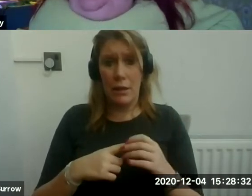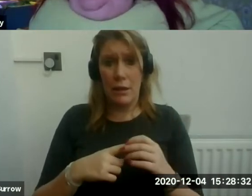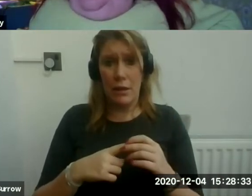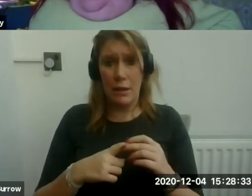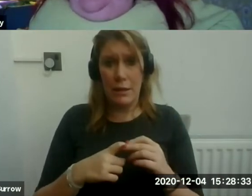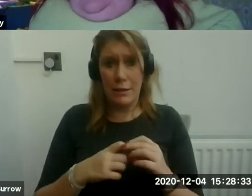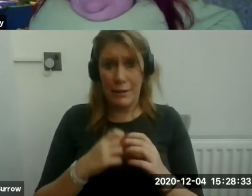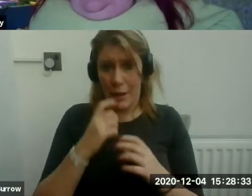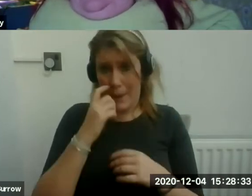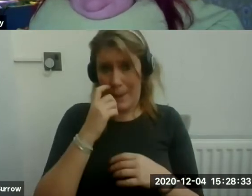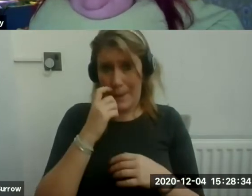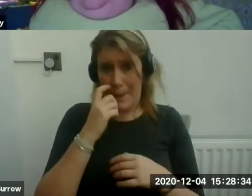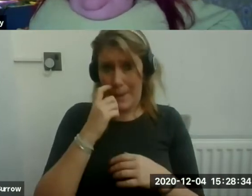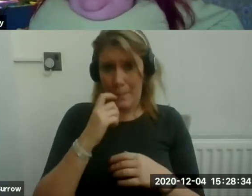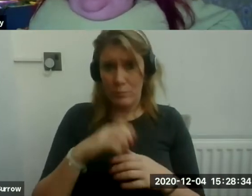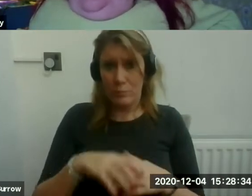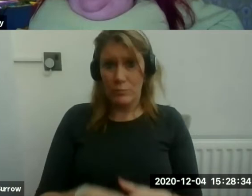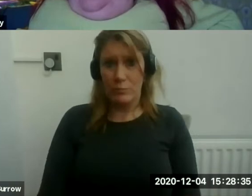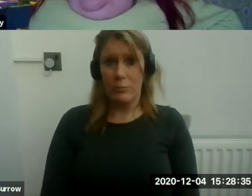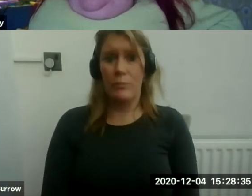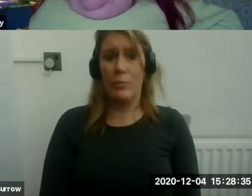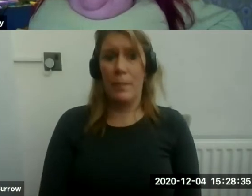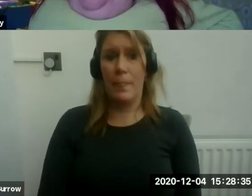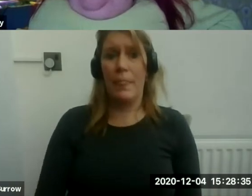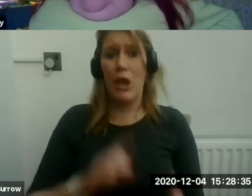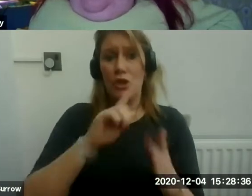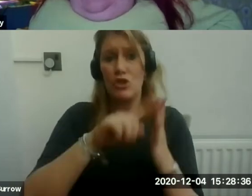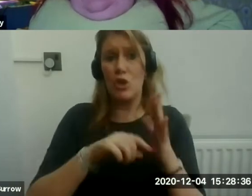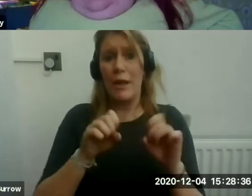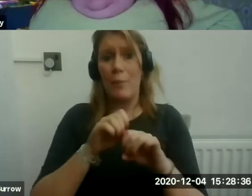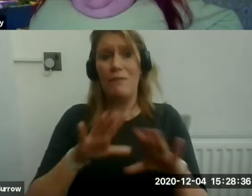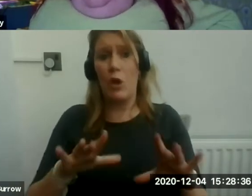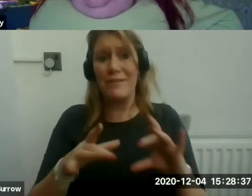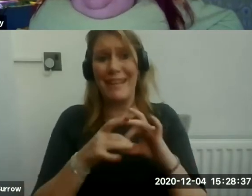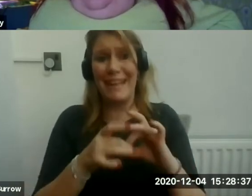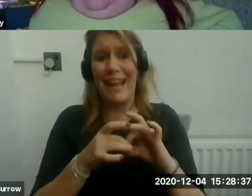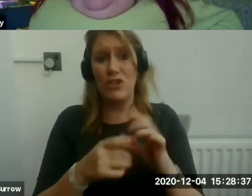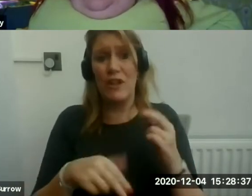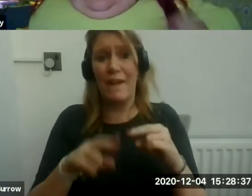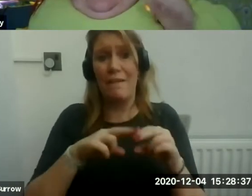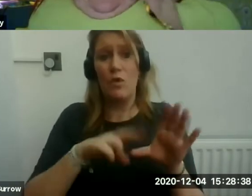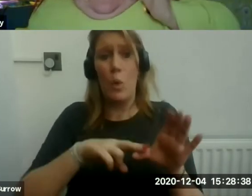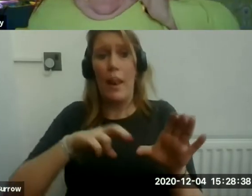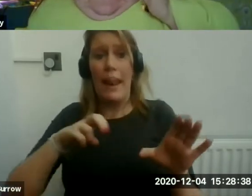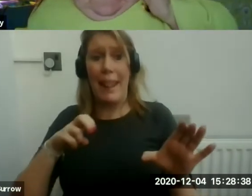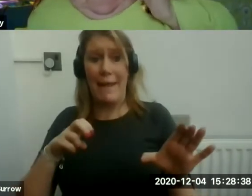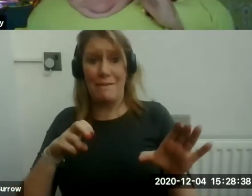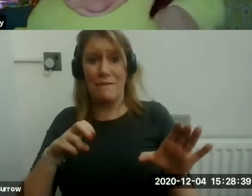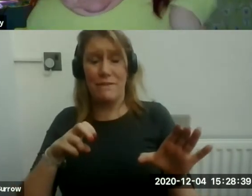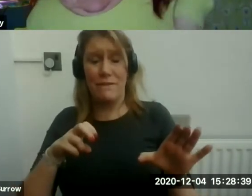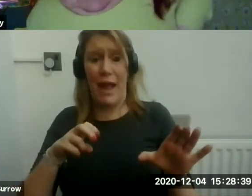Julie, I think we've lost you. If you leave and try joining back in, that